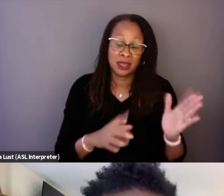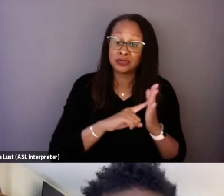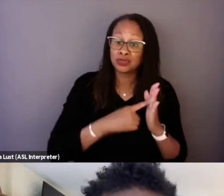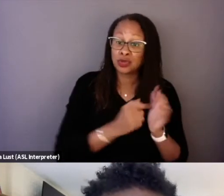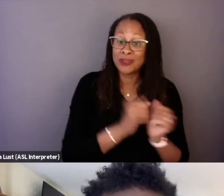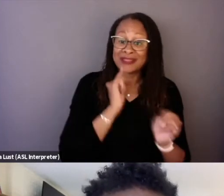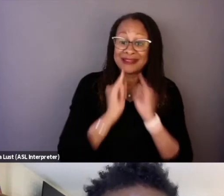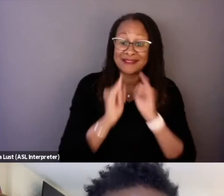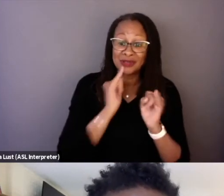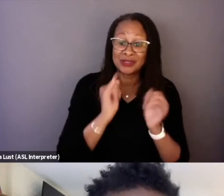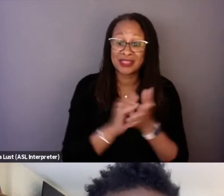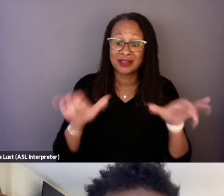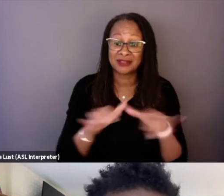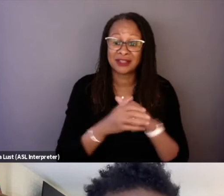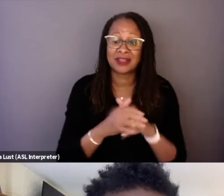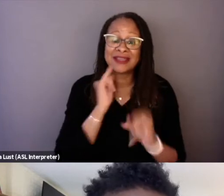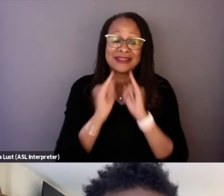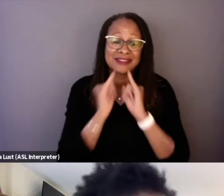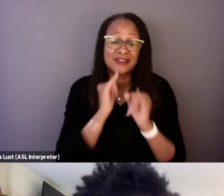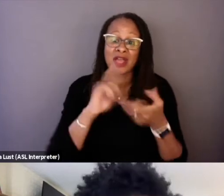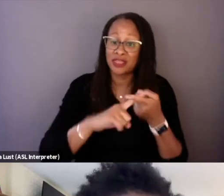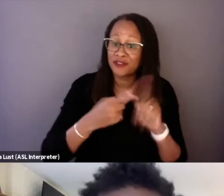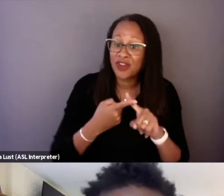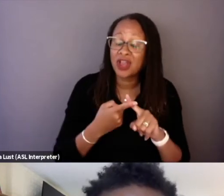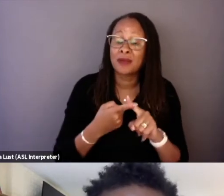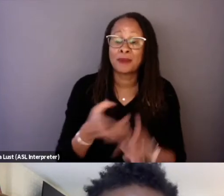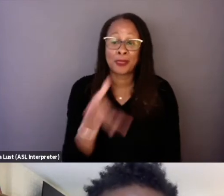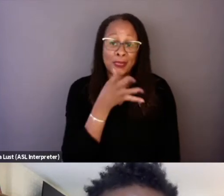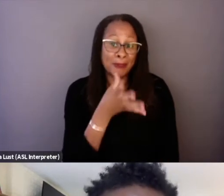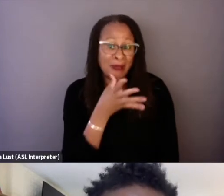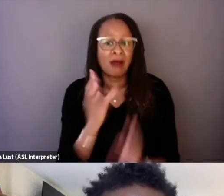and interviewing the friends, the mom, obviously,